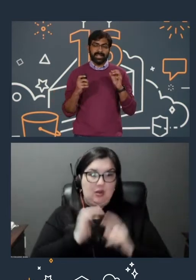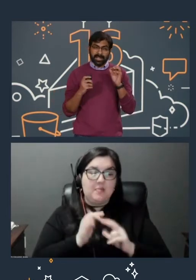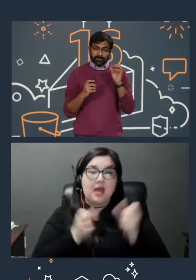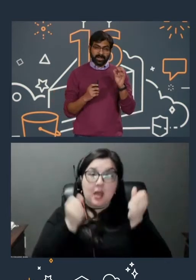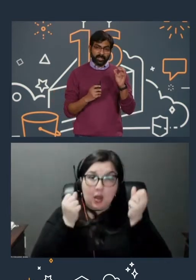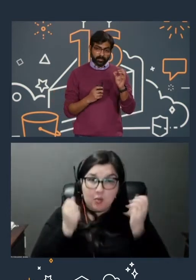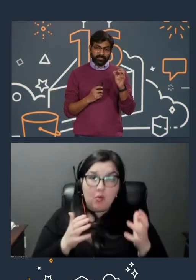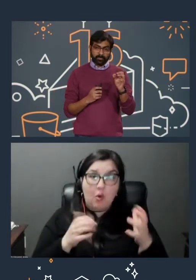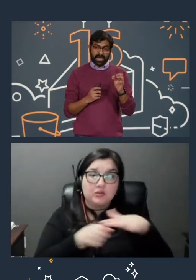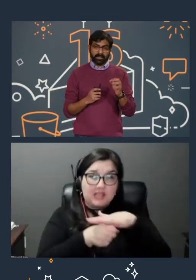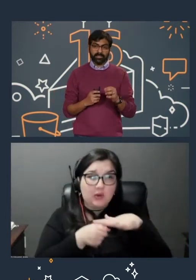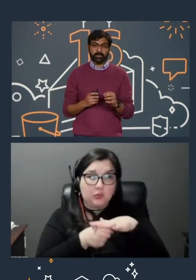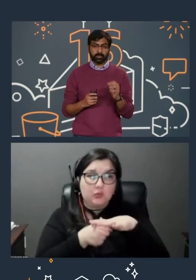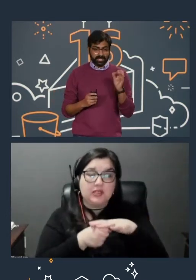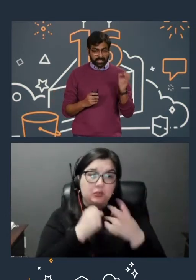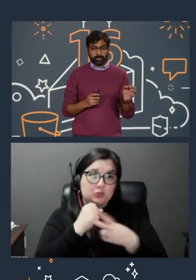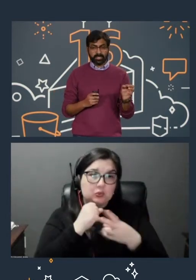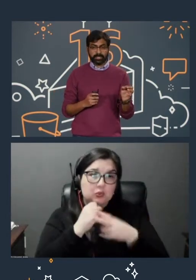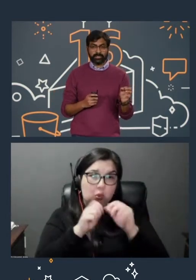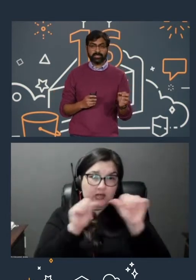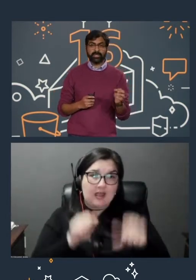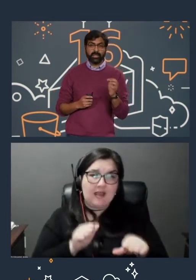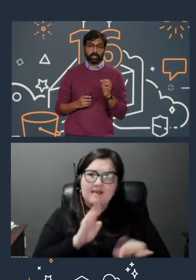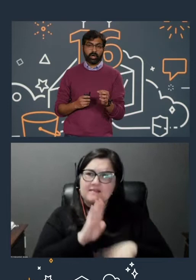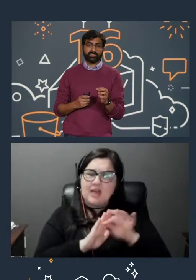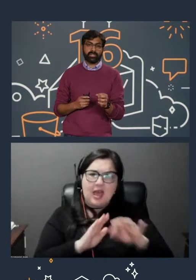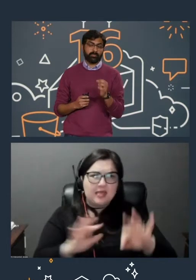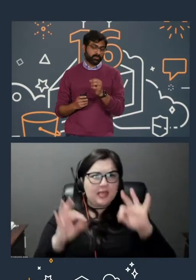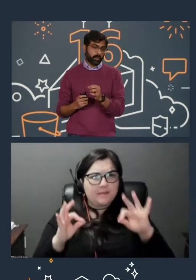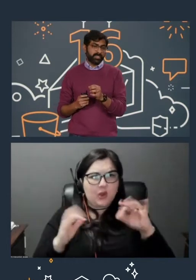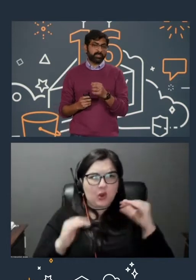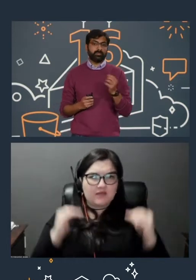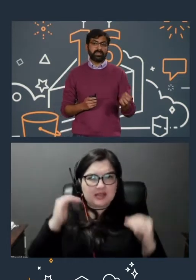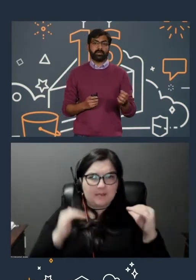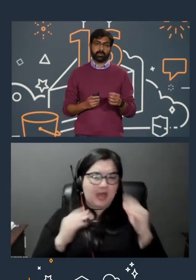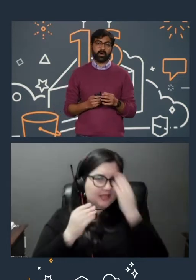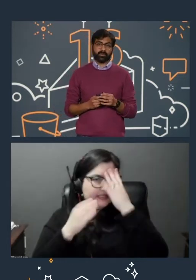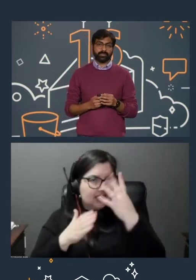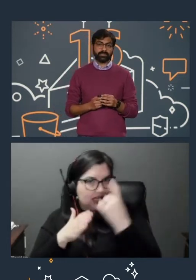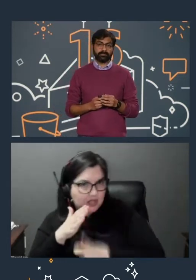and find the perfect balance between data protection, cost, and performance to meet their requirements.